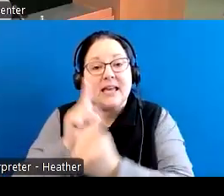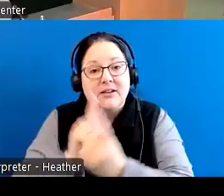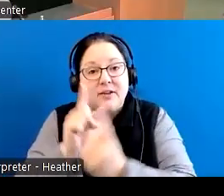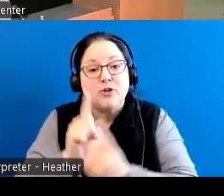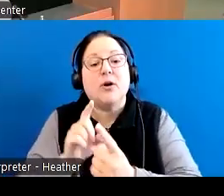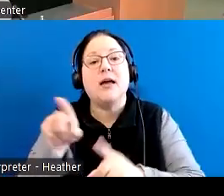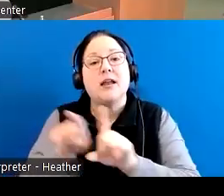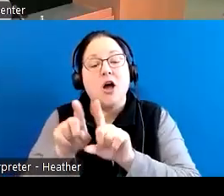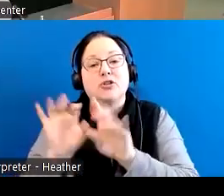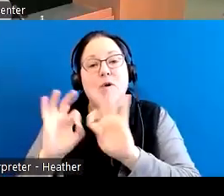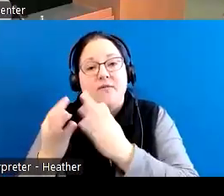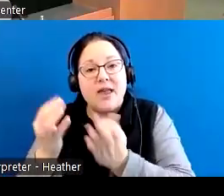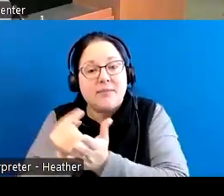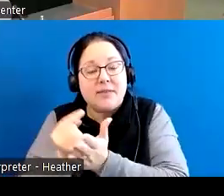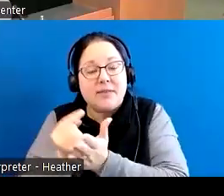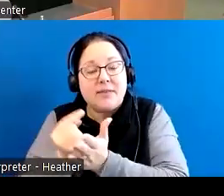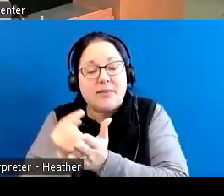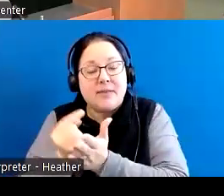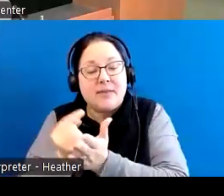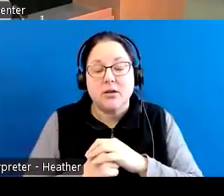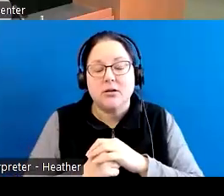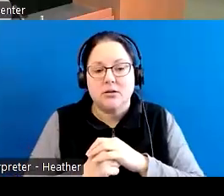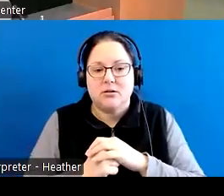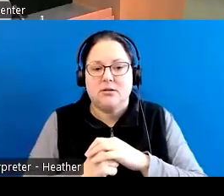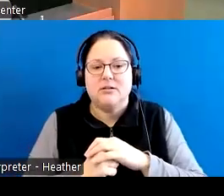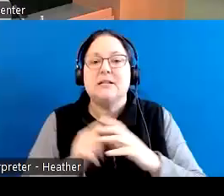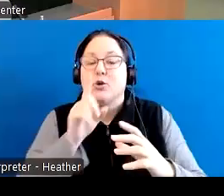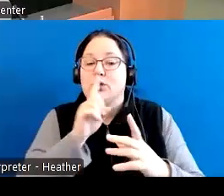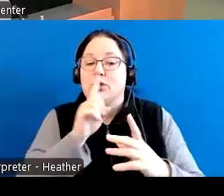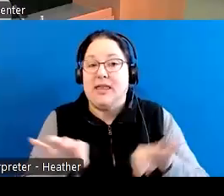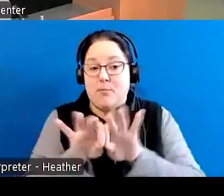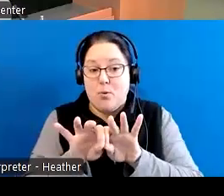Usually it's both. Um, one of the big parts of our expansion was that we now have therapists